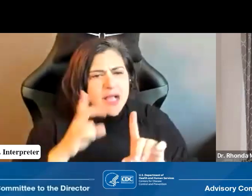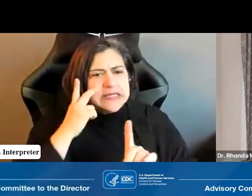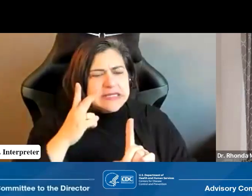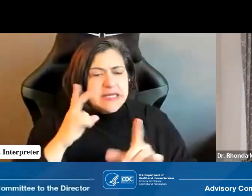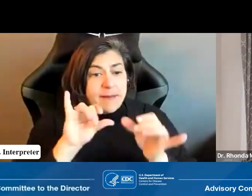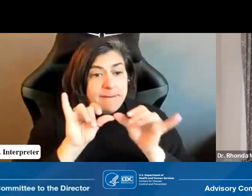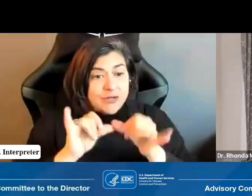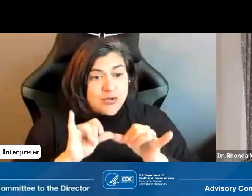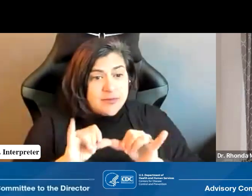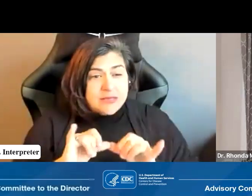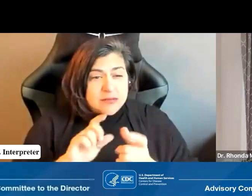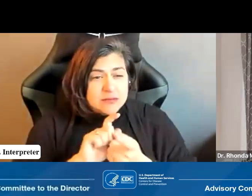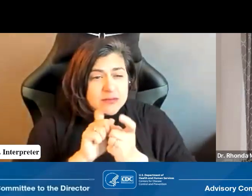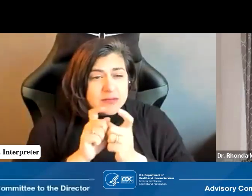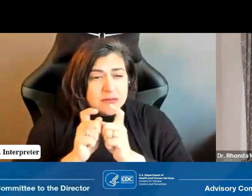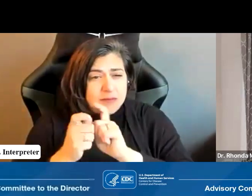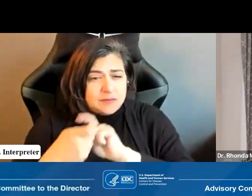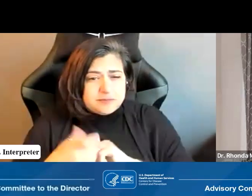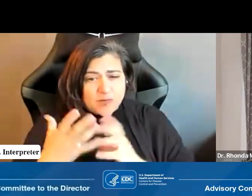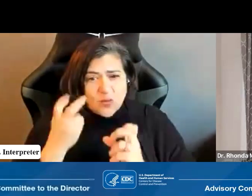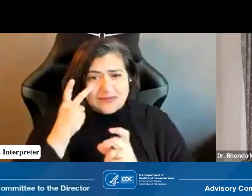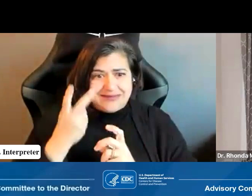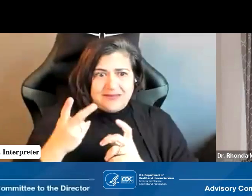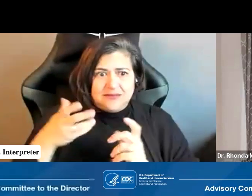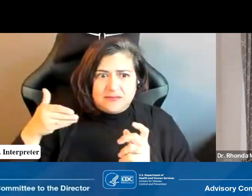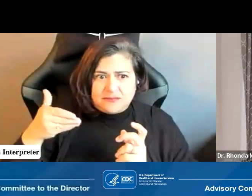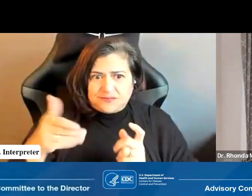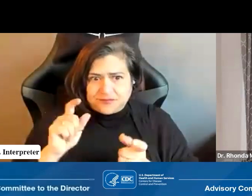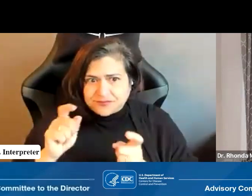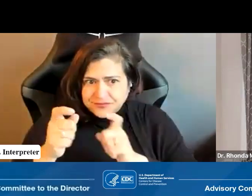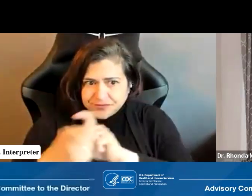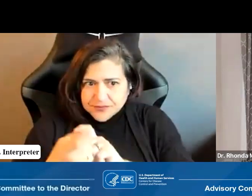And as they start to see, especially over the course of time where we can then can weigh